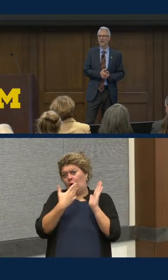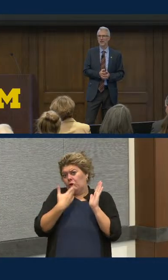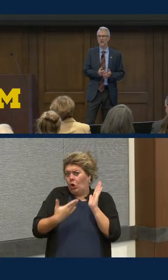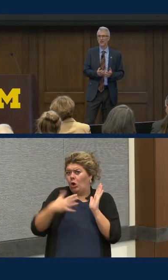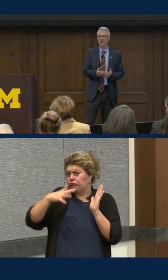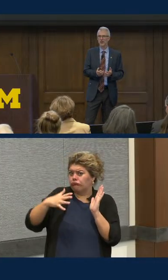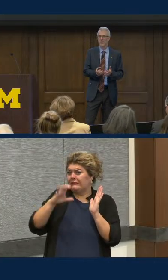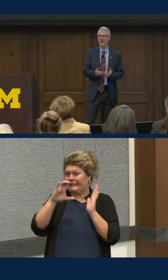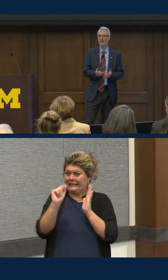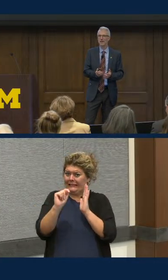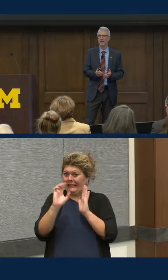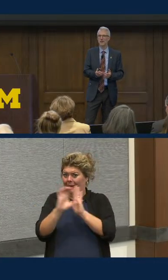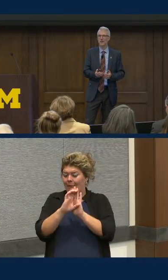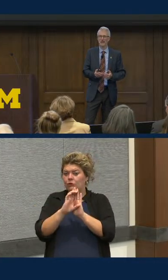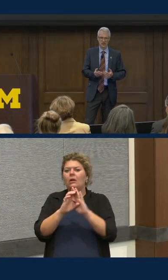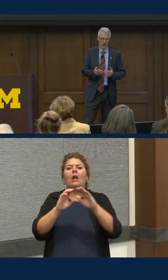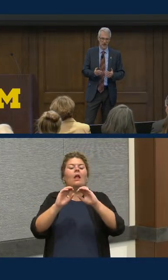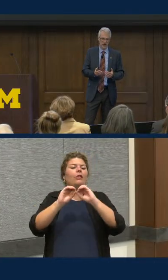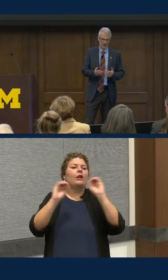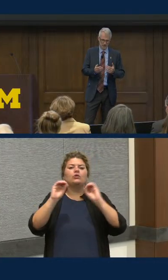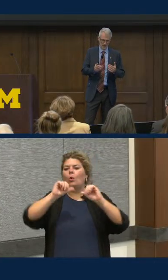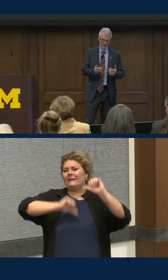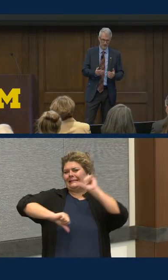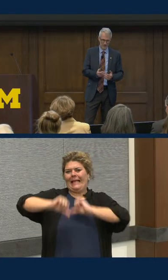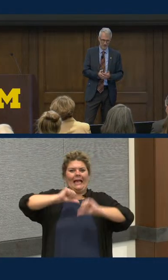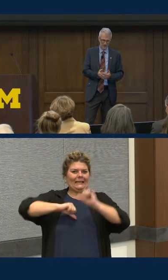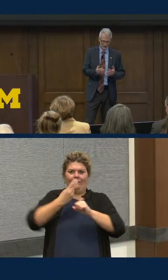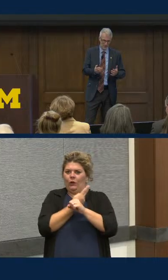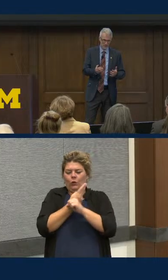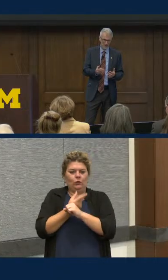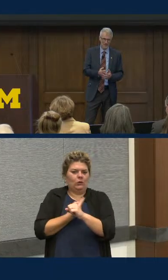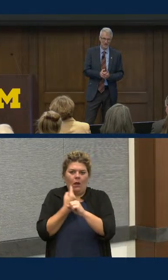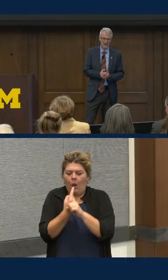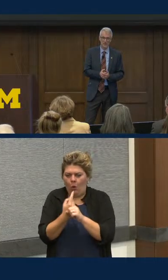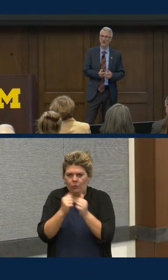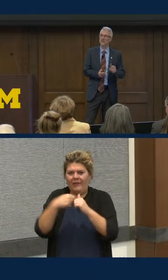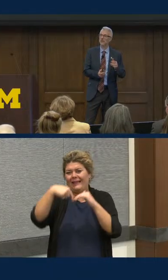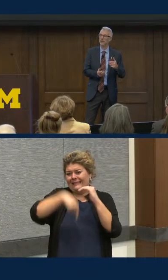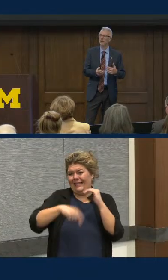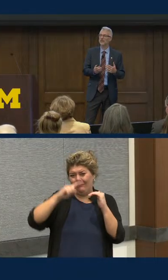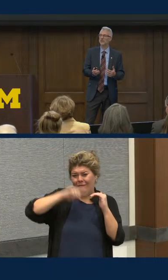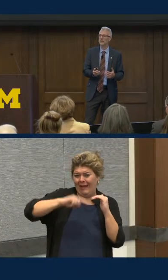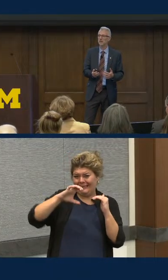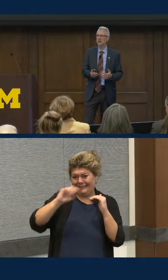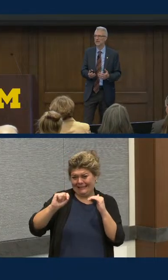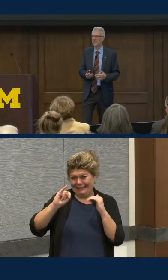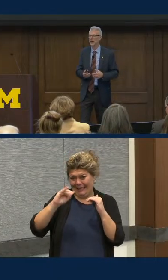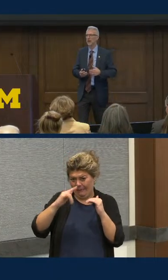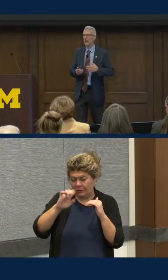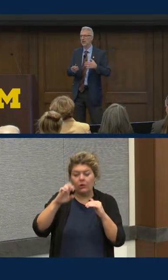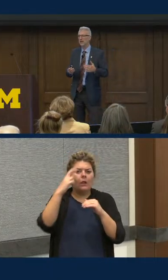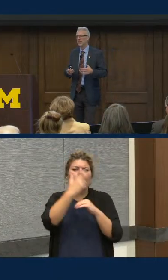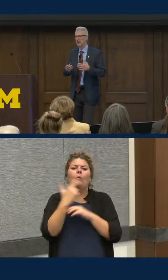no scientific use in generating by itself deep fake CT images